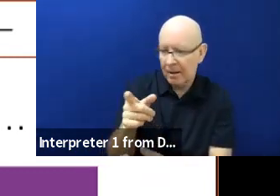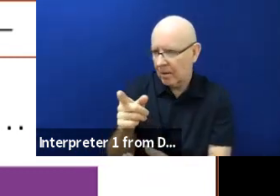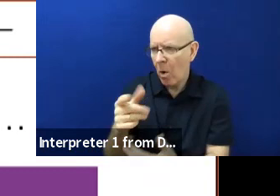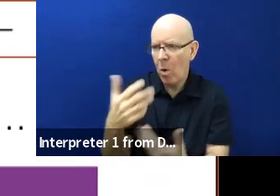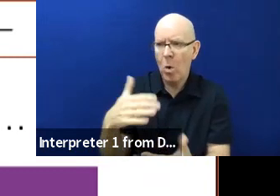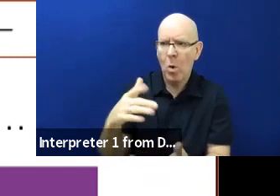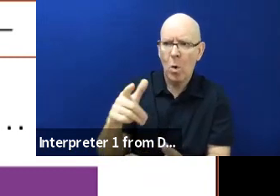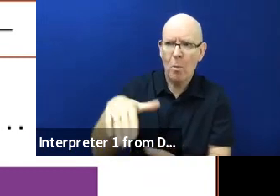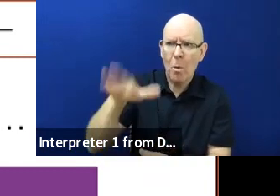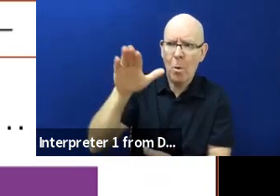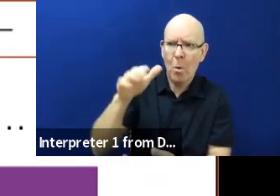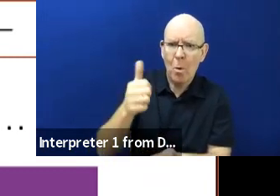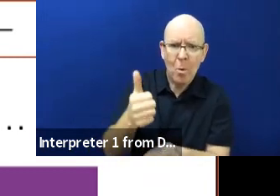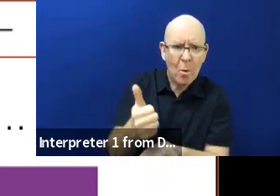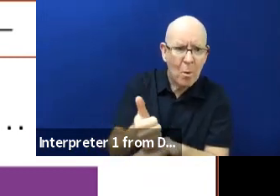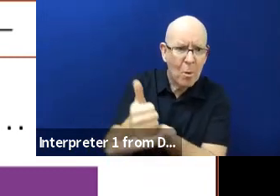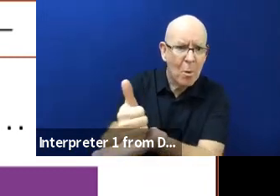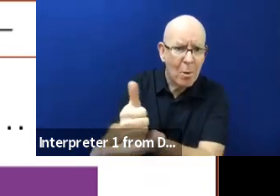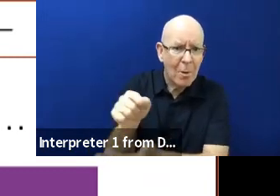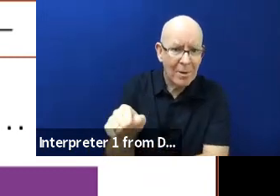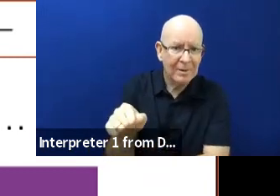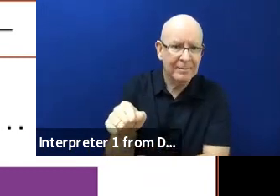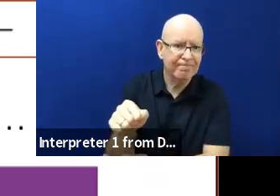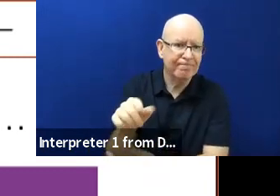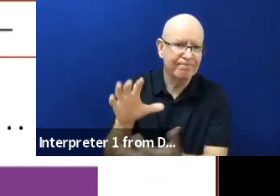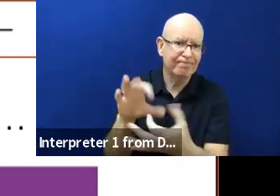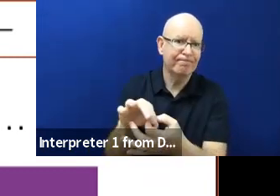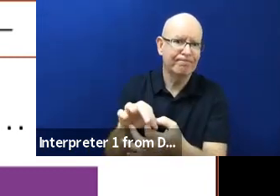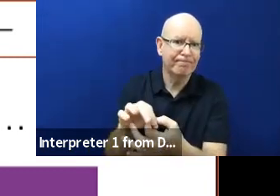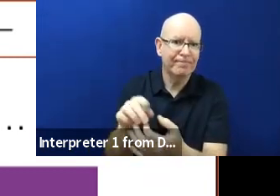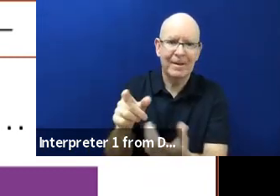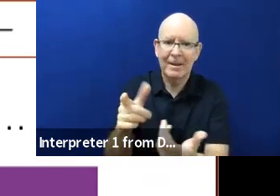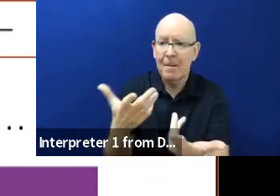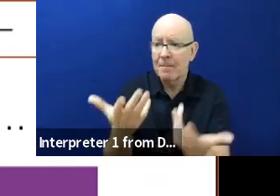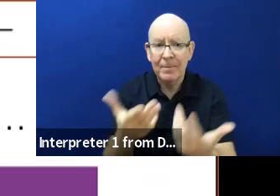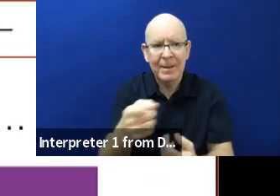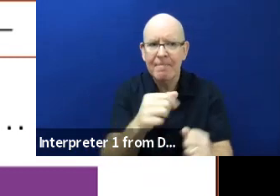middle or those who are at risk of falling into poverty due to the extra cost of disability.